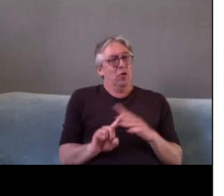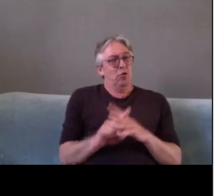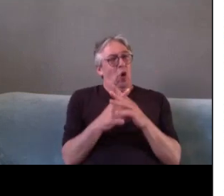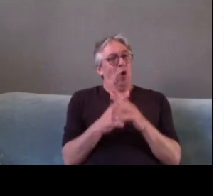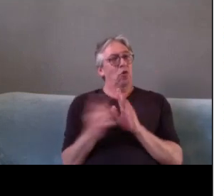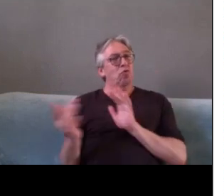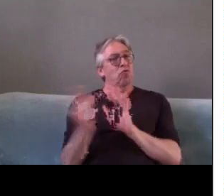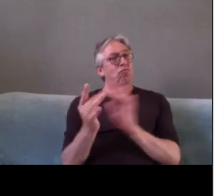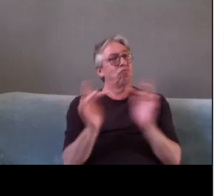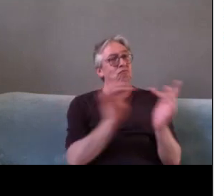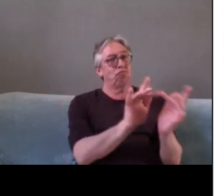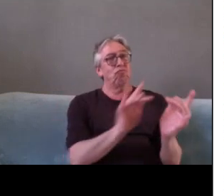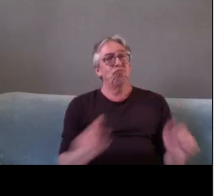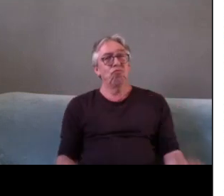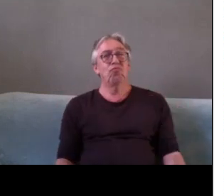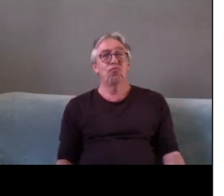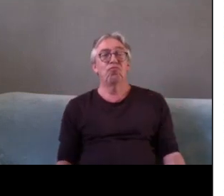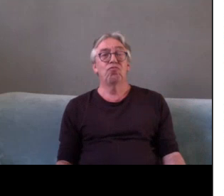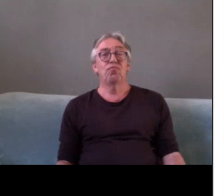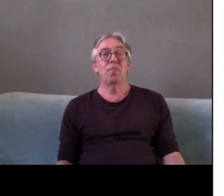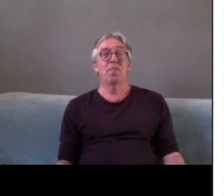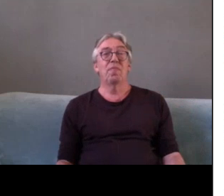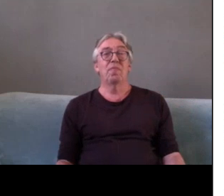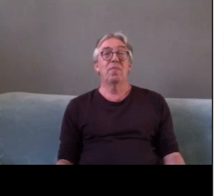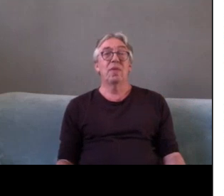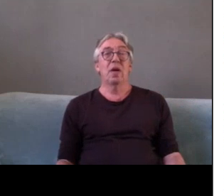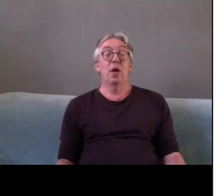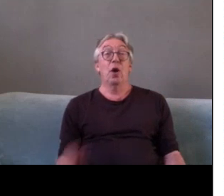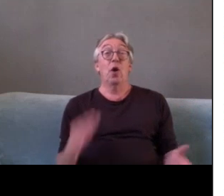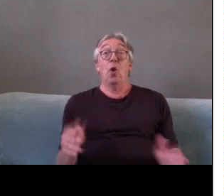So we don't know for sure how late it is. The deadline is what it is.